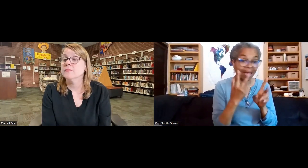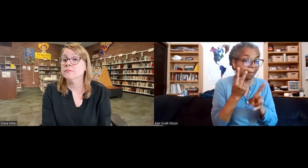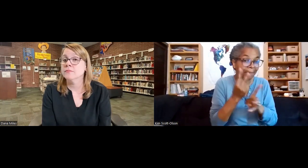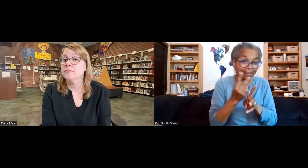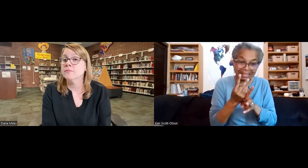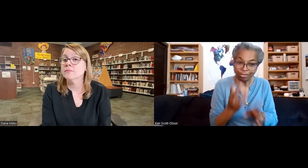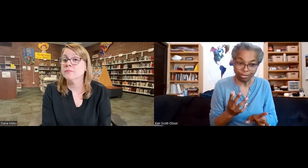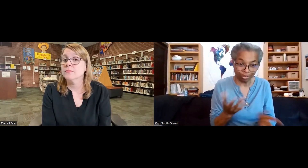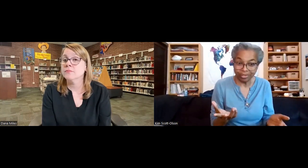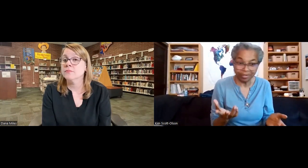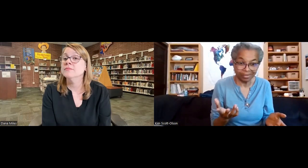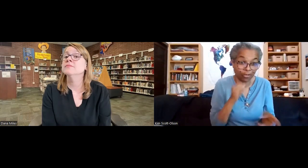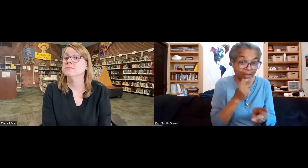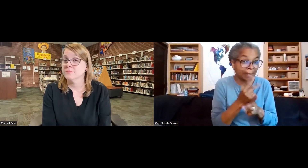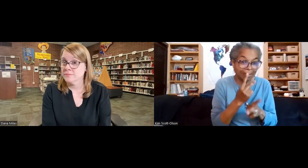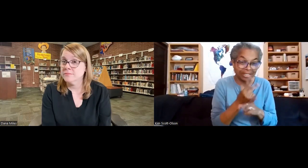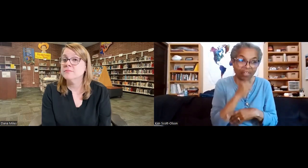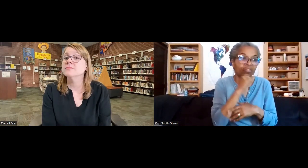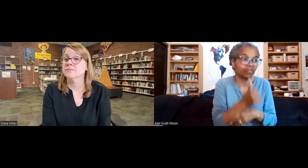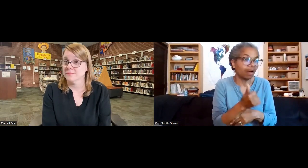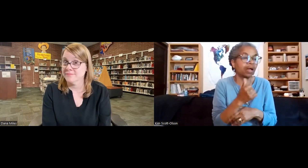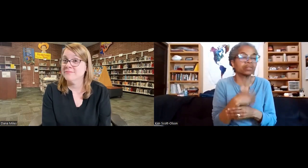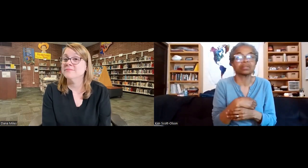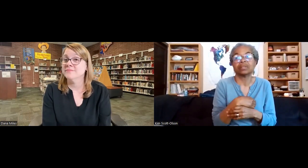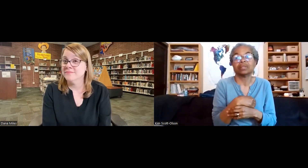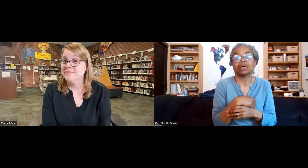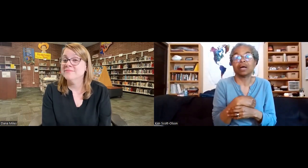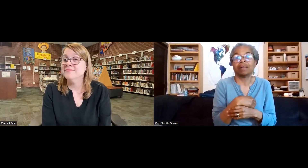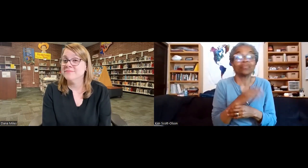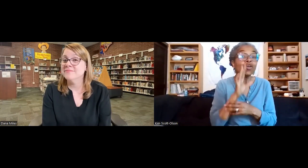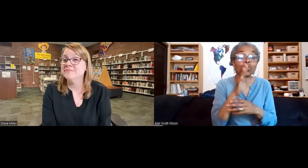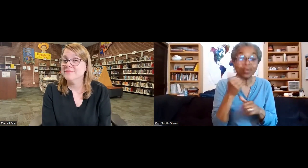Their role is to interpret, not to babysit.